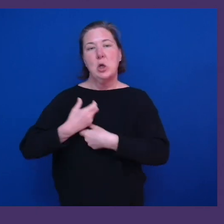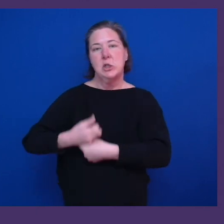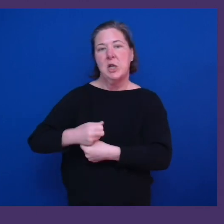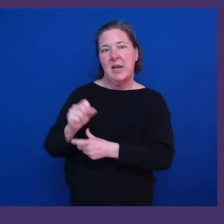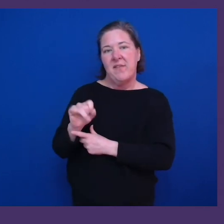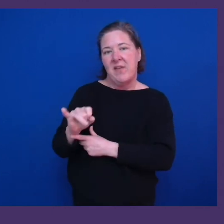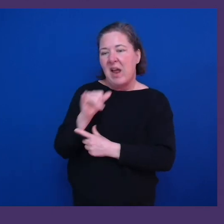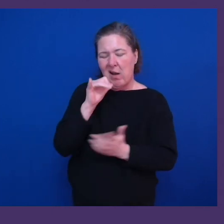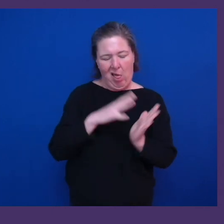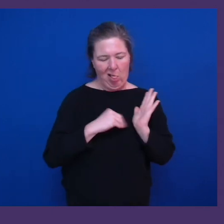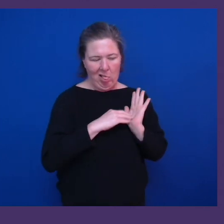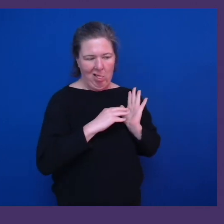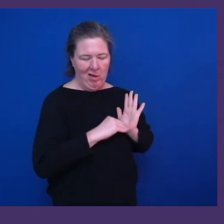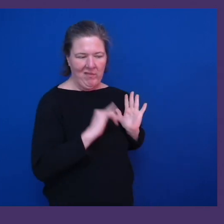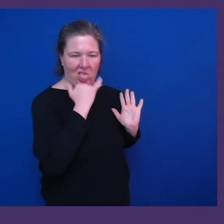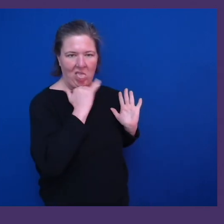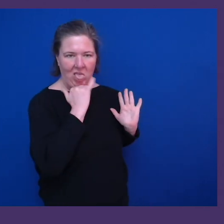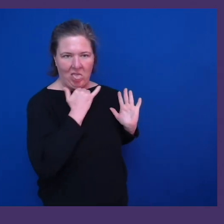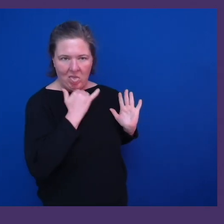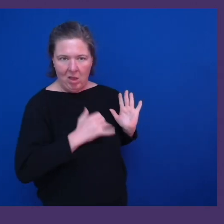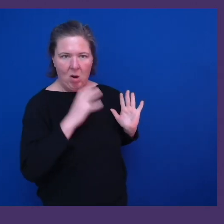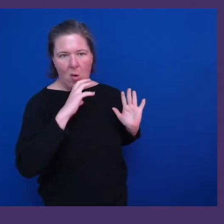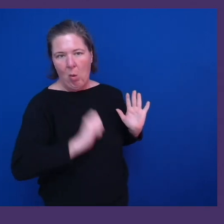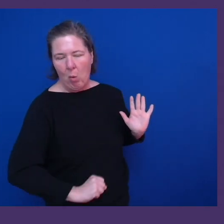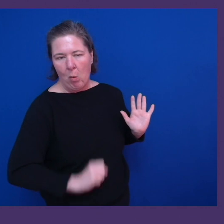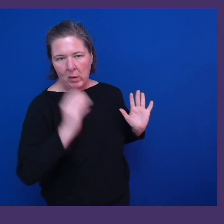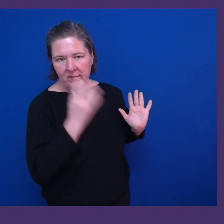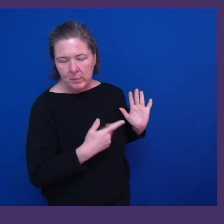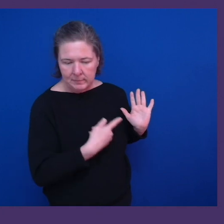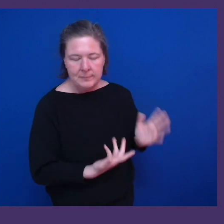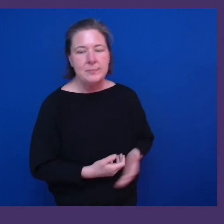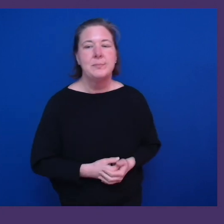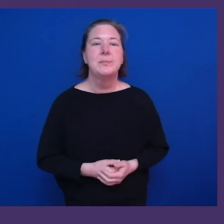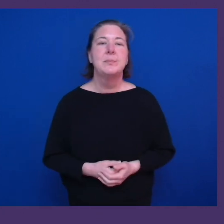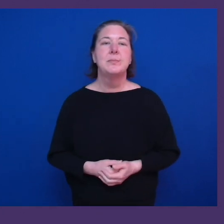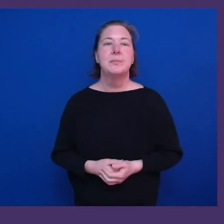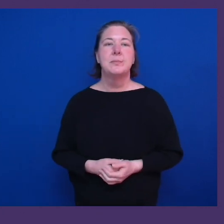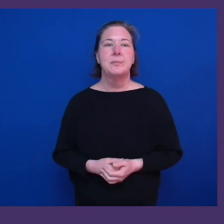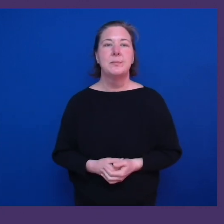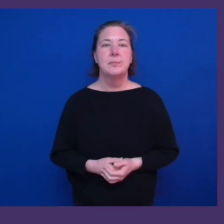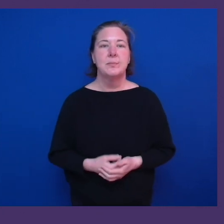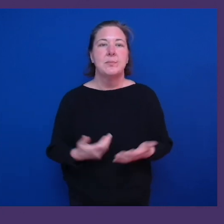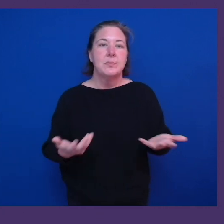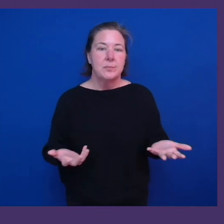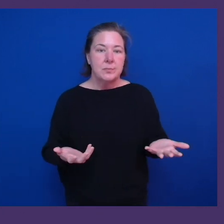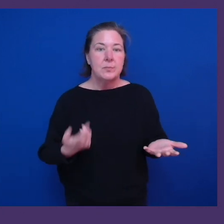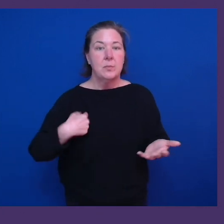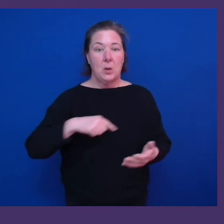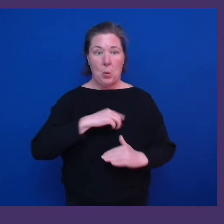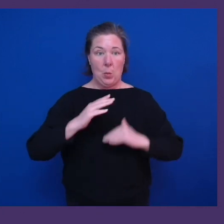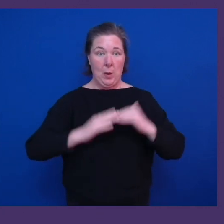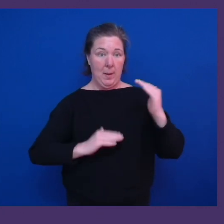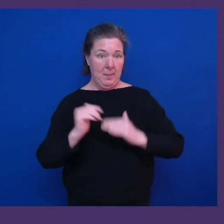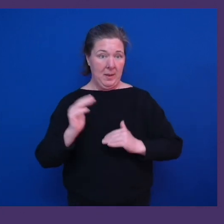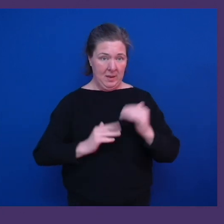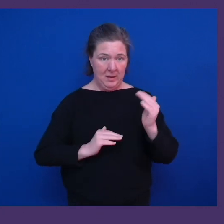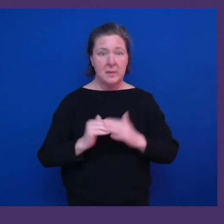or outdated information. So, we built, our approach to building ChatAVPT was using Copilot Studio